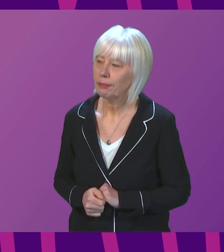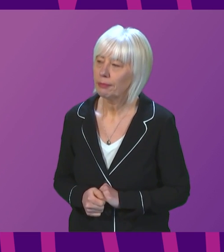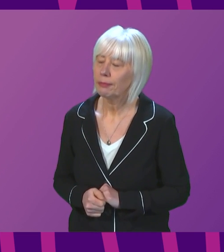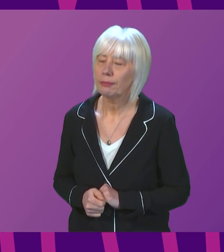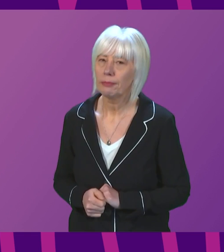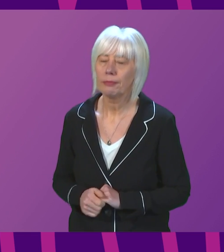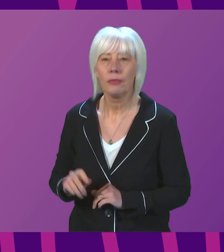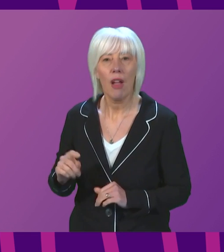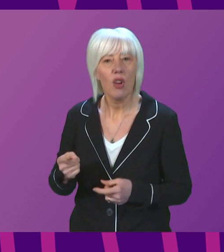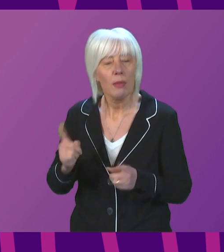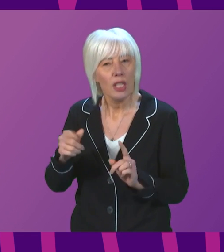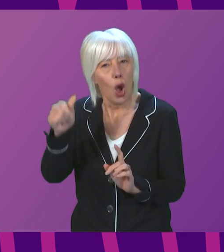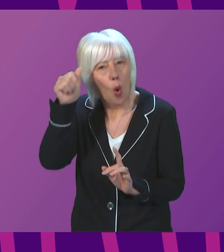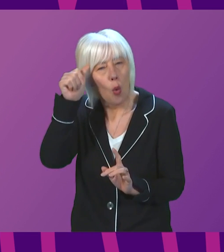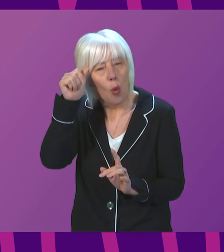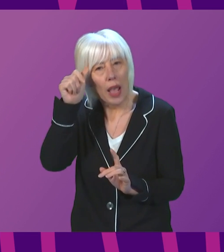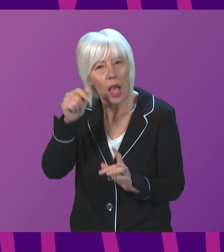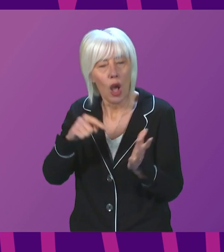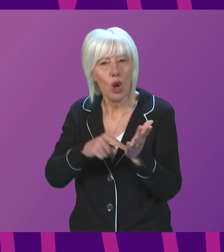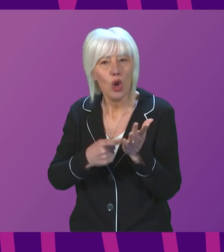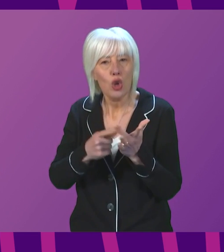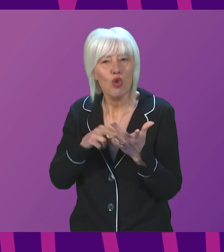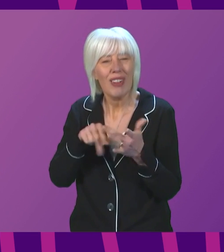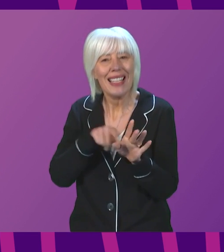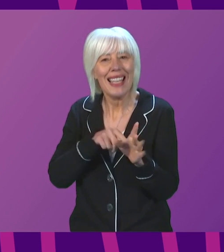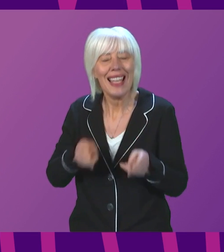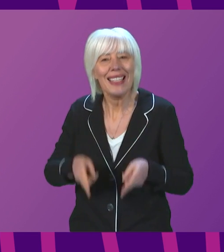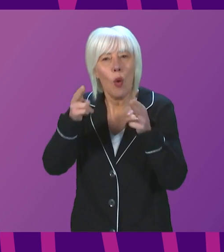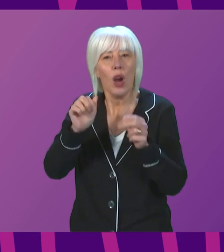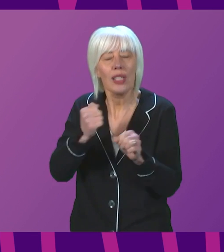The First Minister will be aware of the situation at Trinity tower in Glasgow, and might know